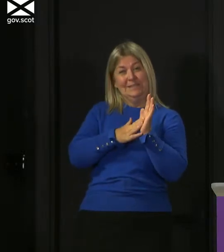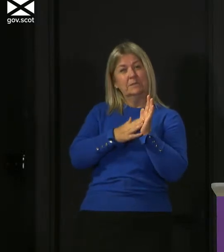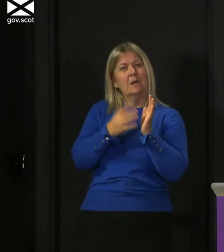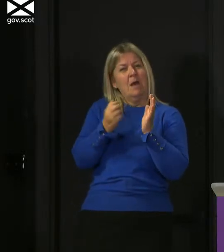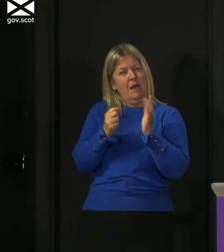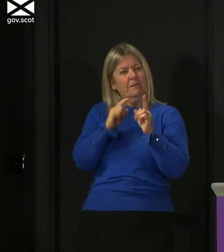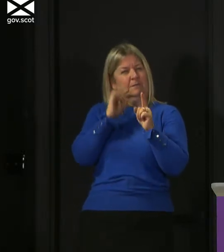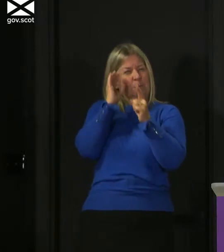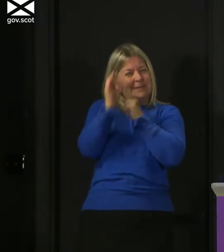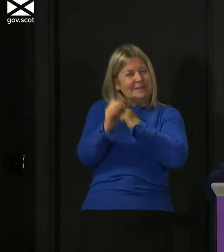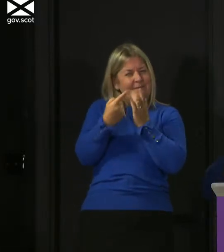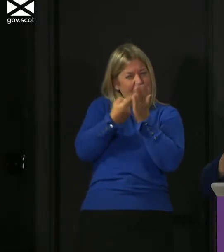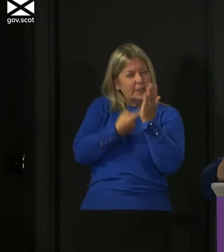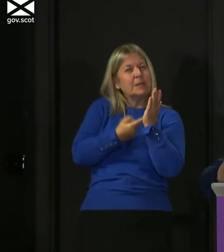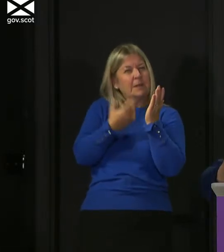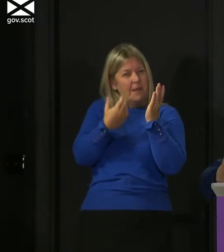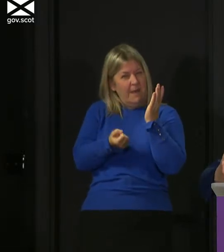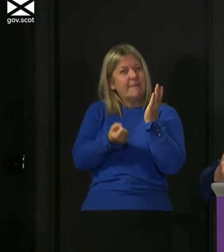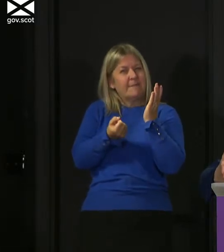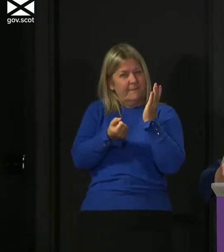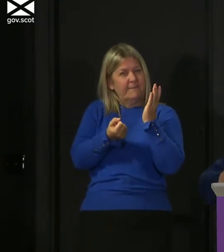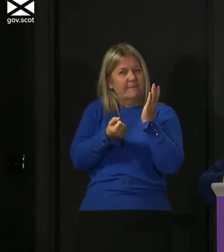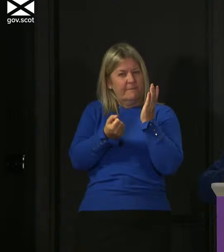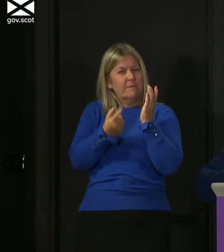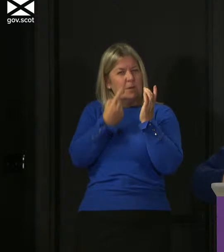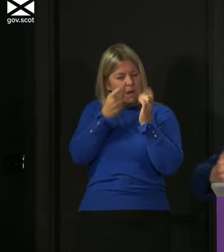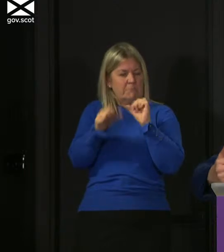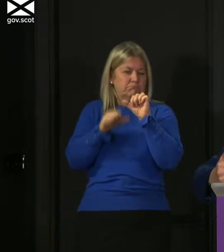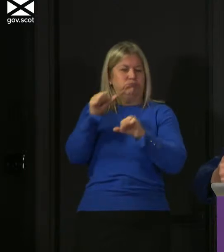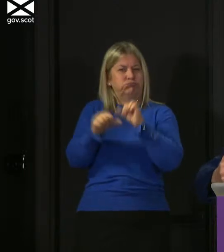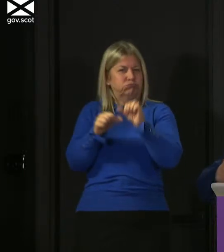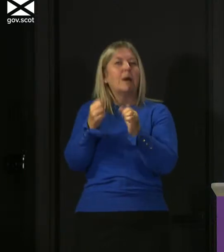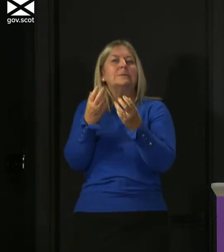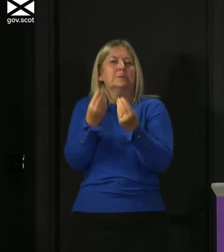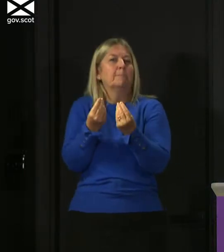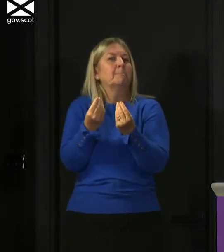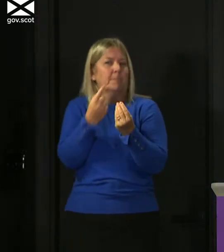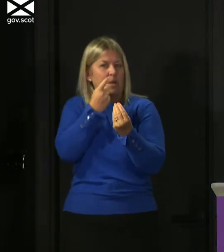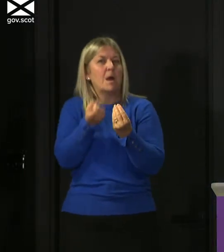to let those who are in charge of those procedures make those decisions rather than me pre-empt